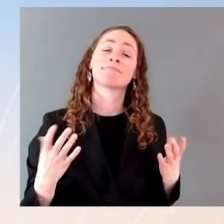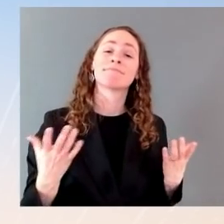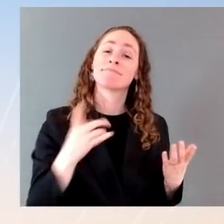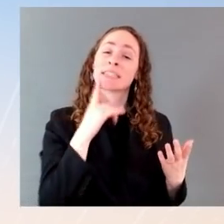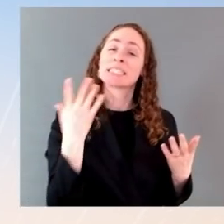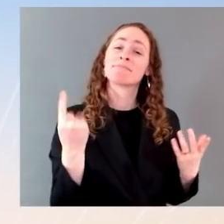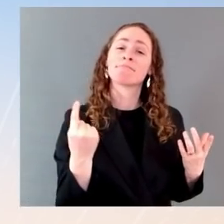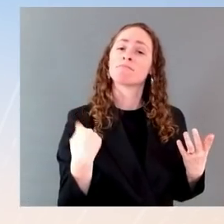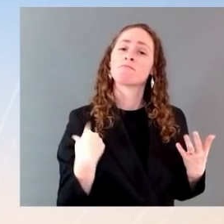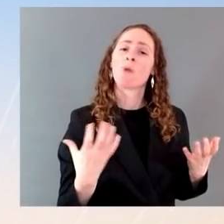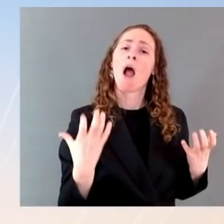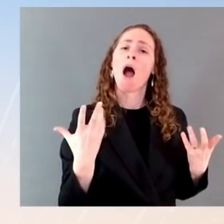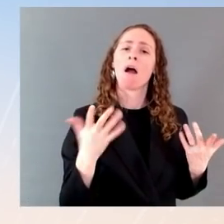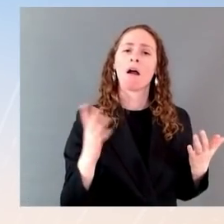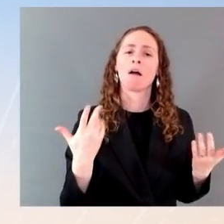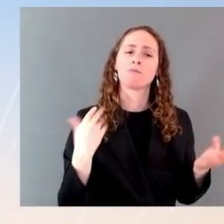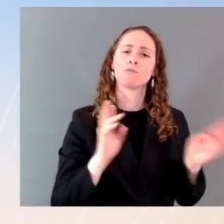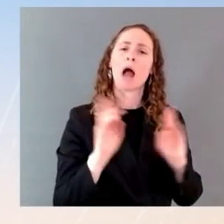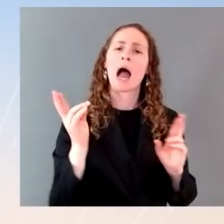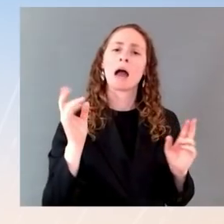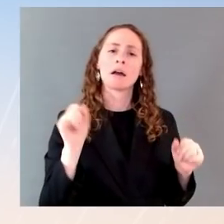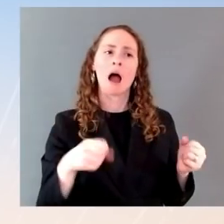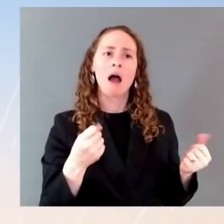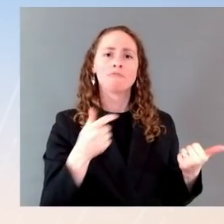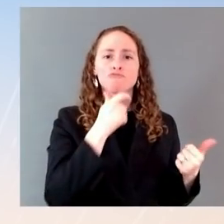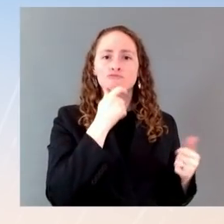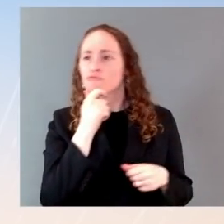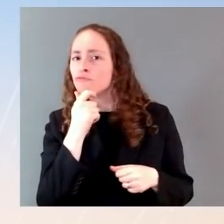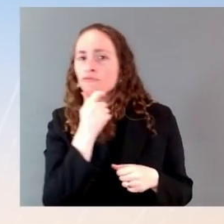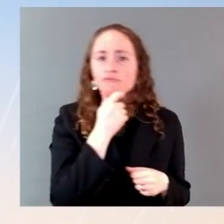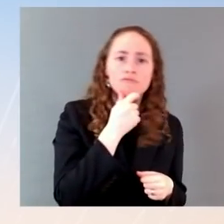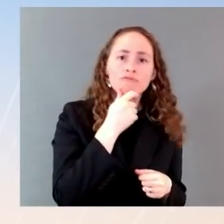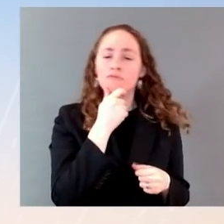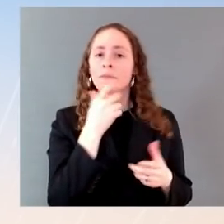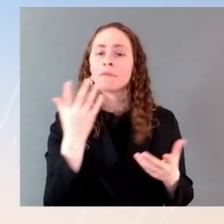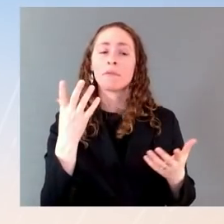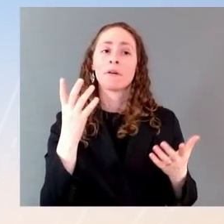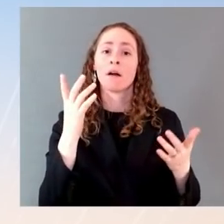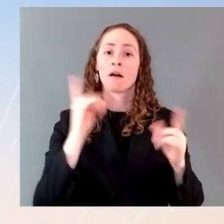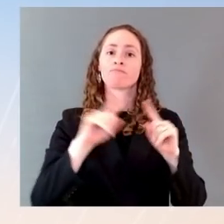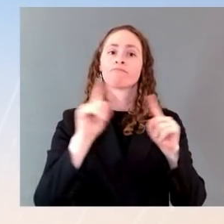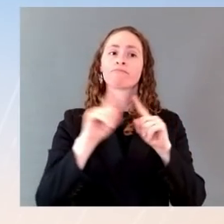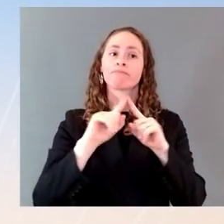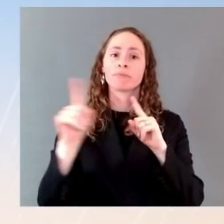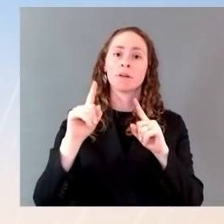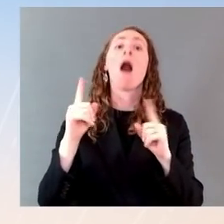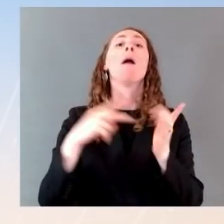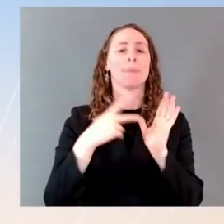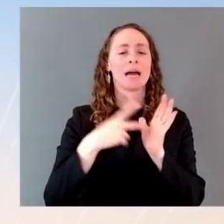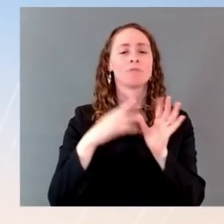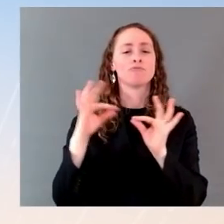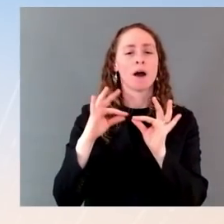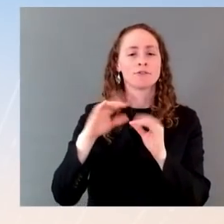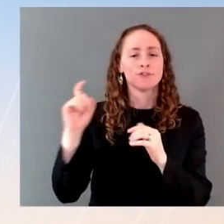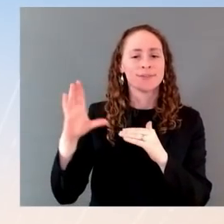The Press: Thanks. And why didn't we see the CDC make this recommendation before the Thanksgiving holiday -- that people should start doing it --